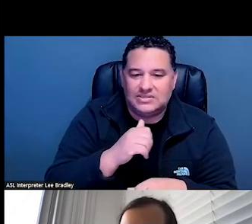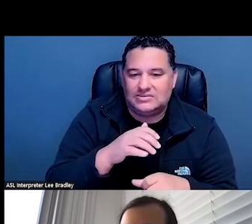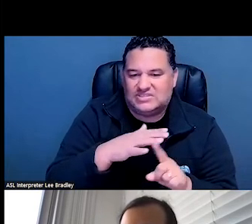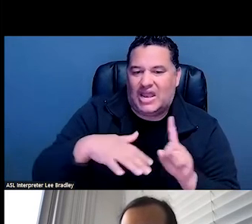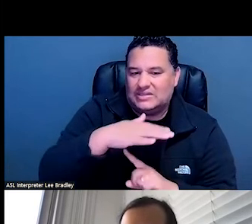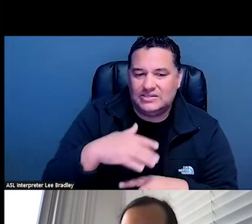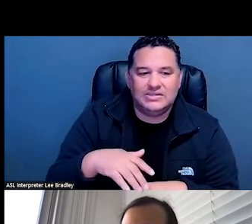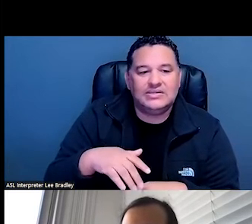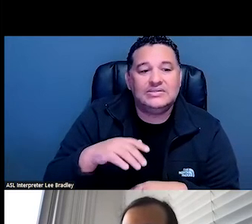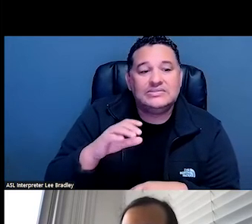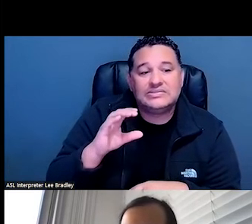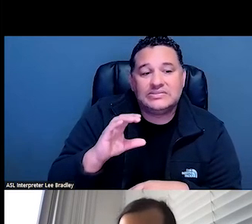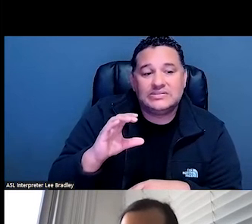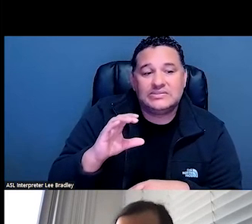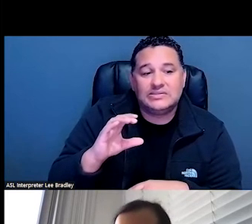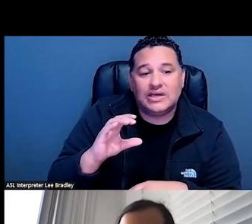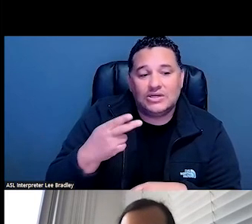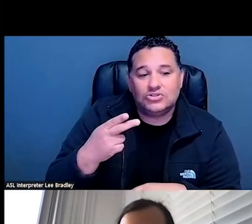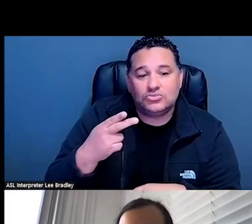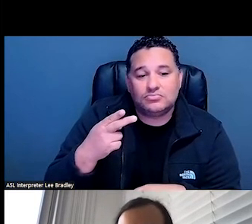HEALTH, GENERAL MEDICAL HEALTH CARE SETTINGS. THEY HIGHLIGHT IN